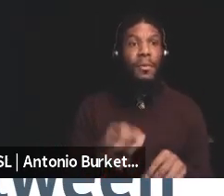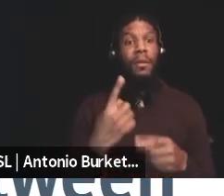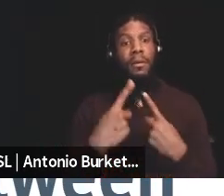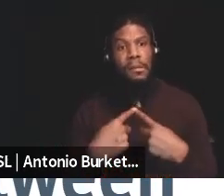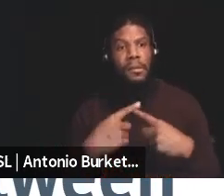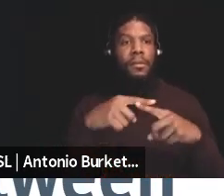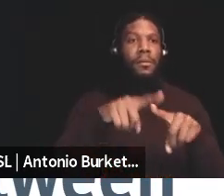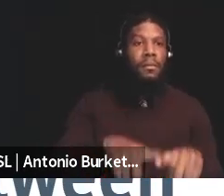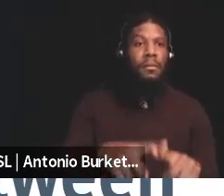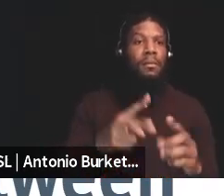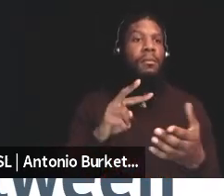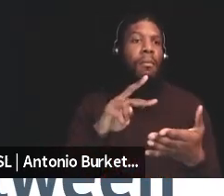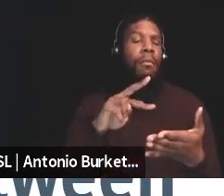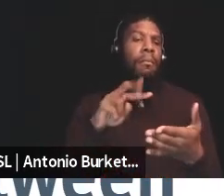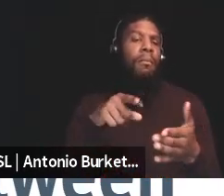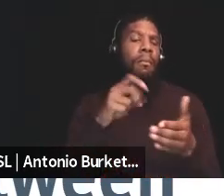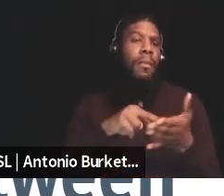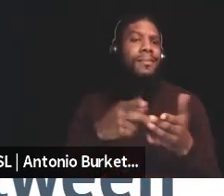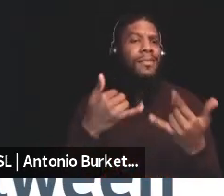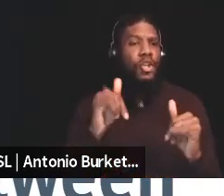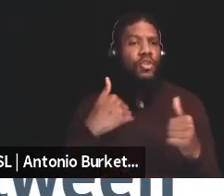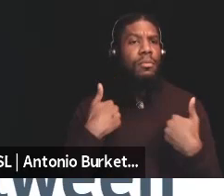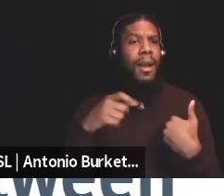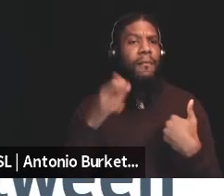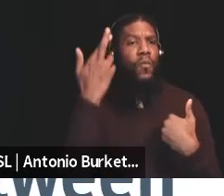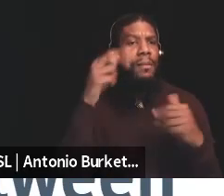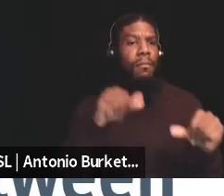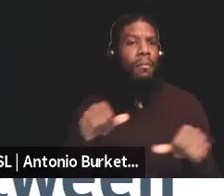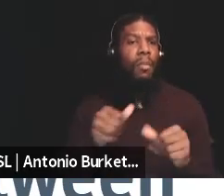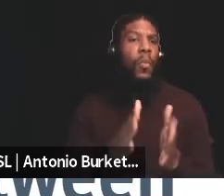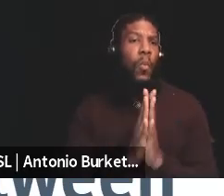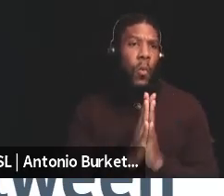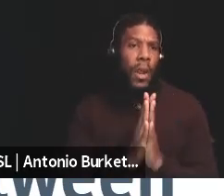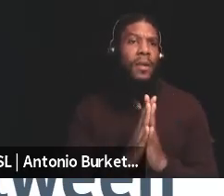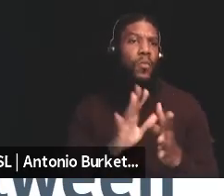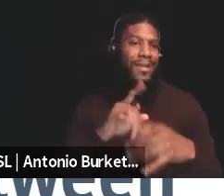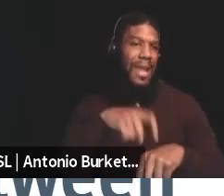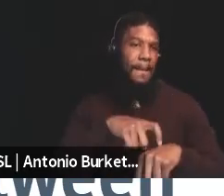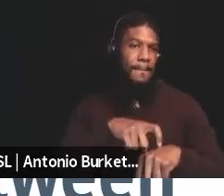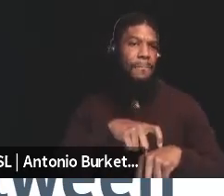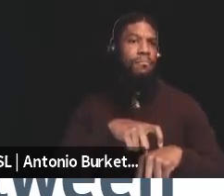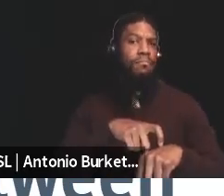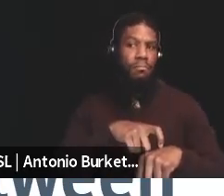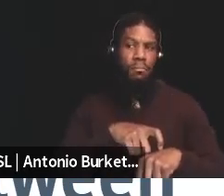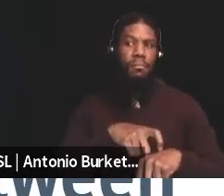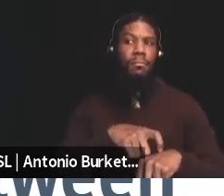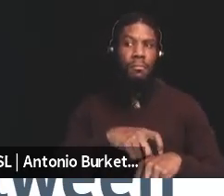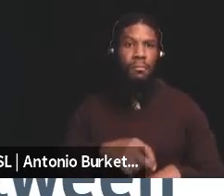making unreasonable requests on someone's time. I also do ongoing professional development with